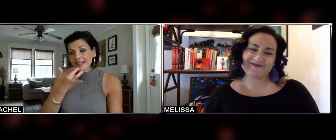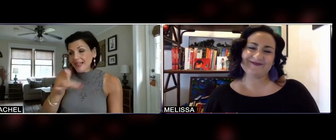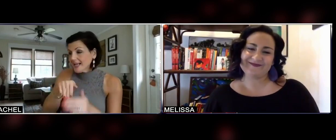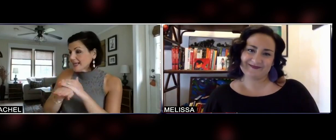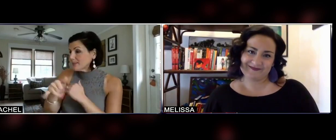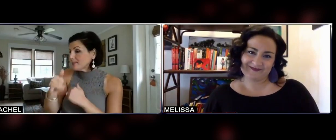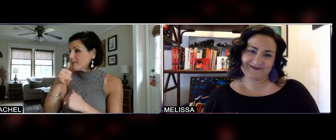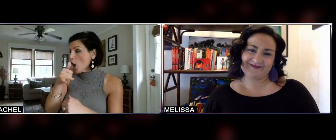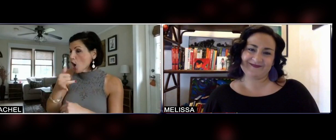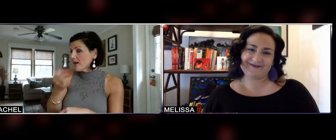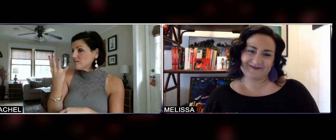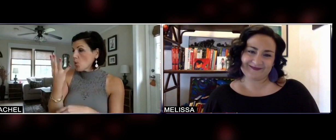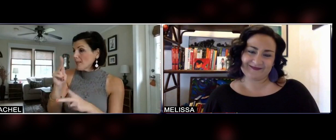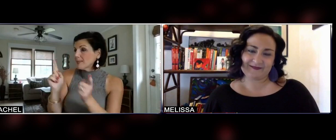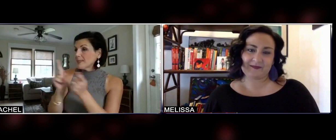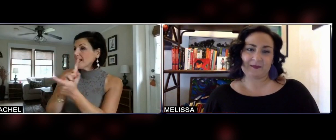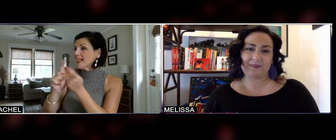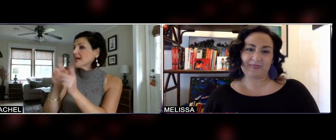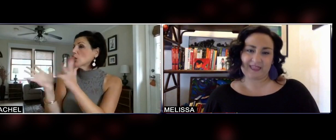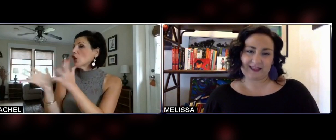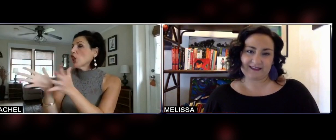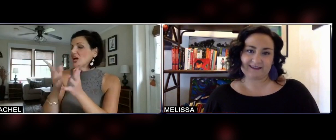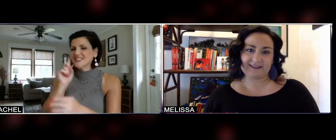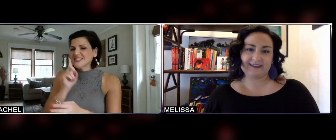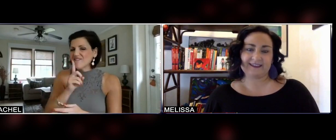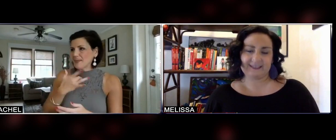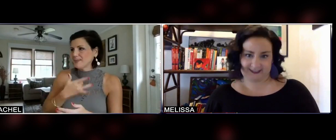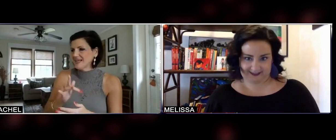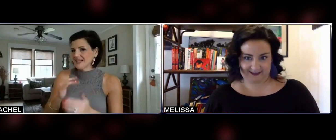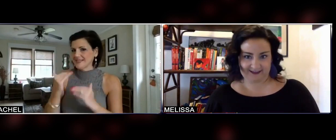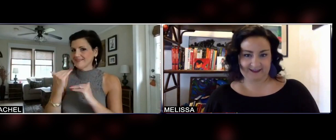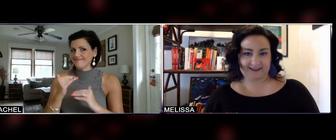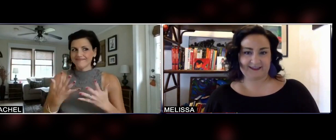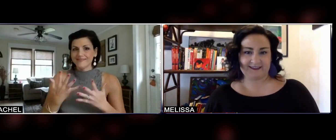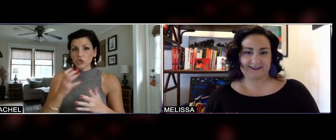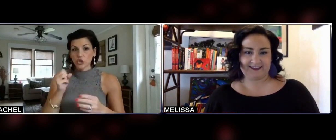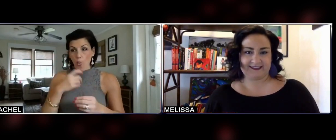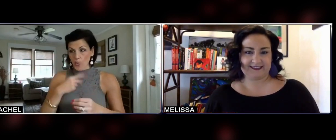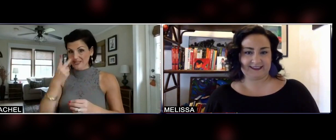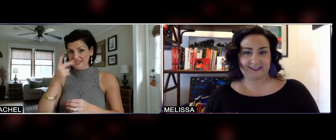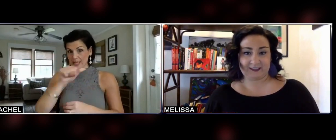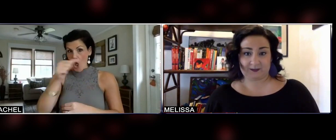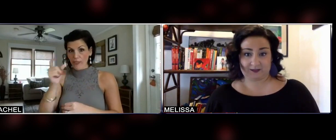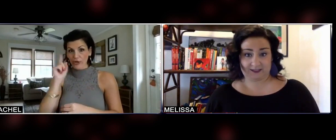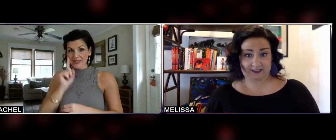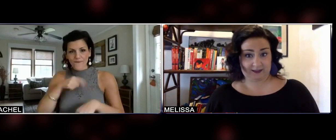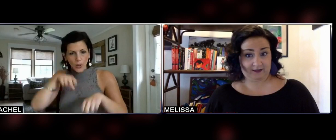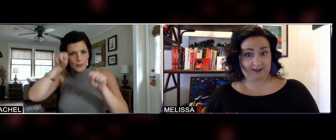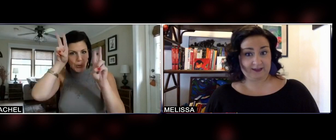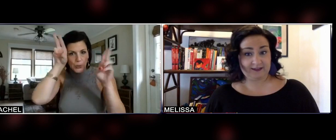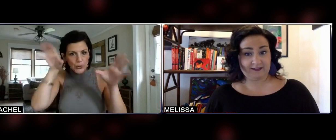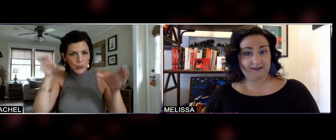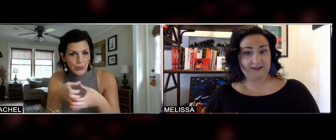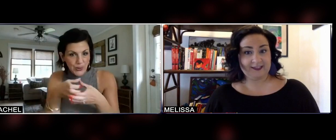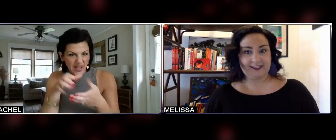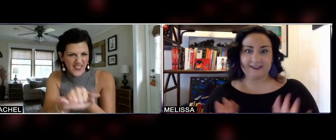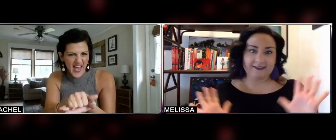to enter a bar and see a few people they recognize. Deaf people tend to limit their interactions and perk up whenever we see another deaf person there.